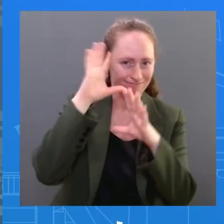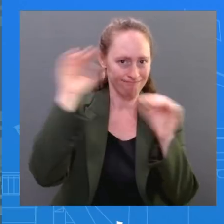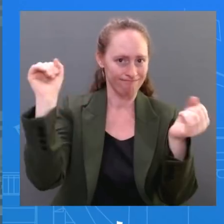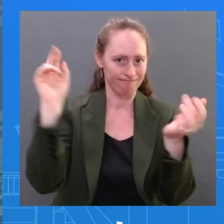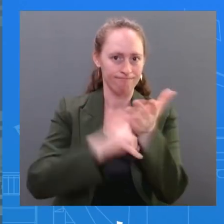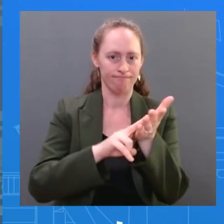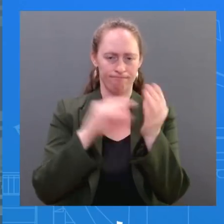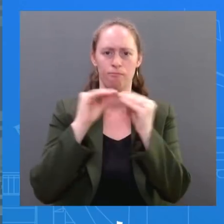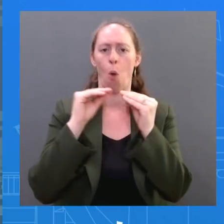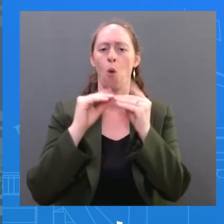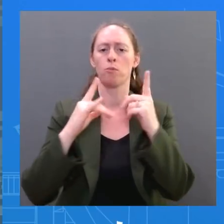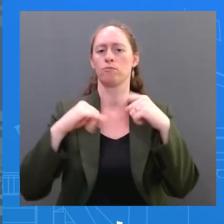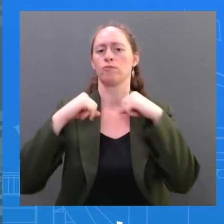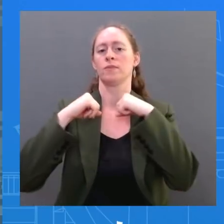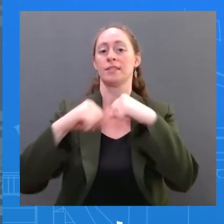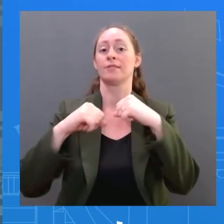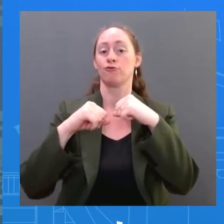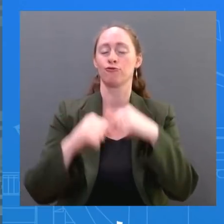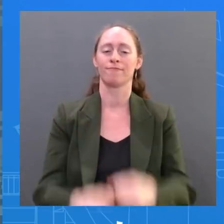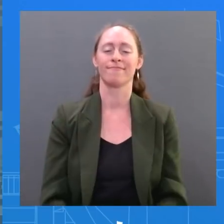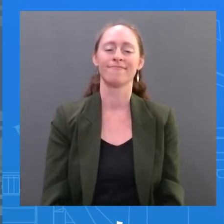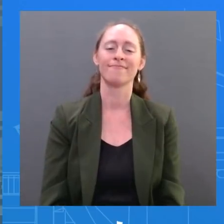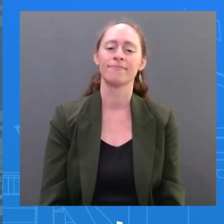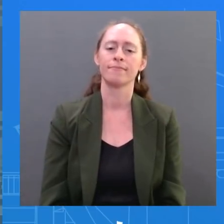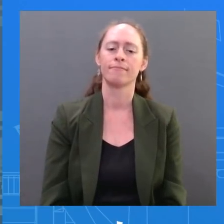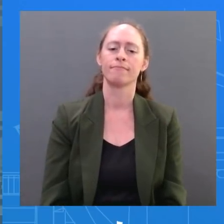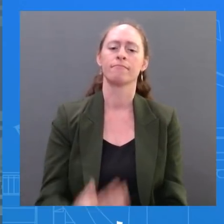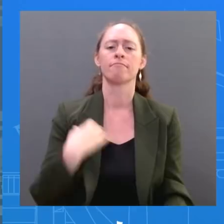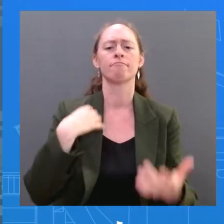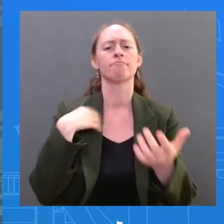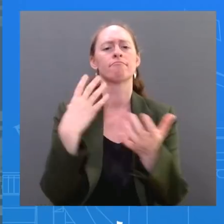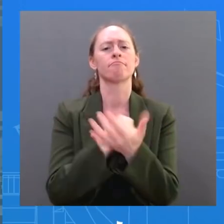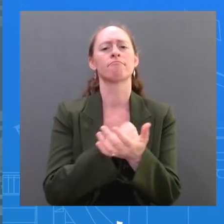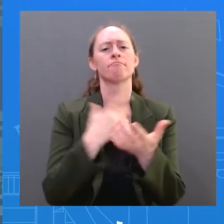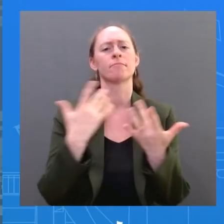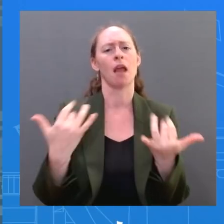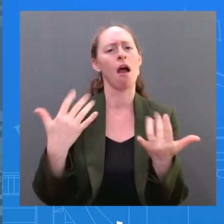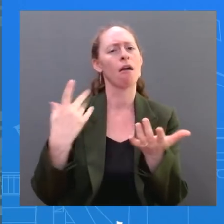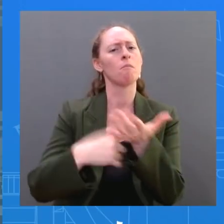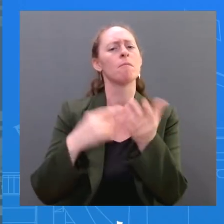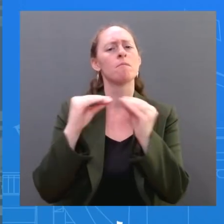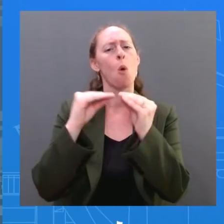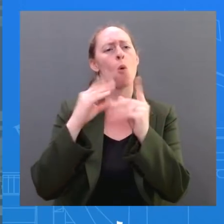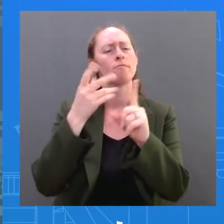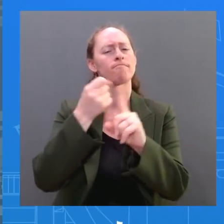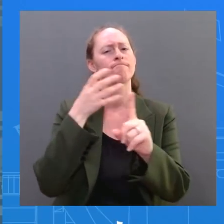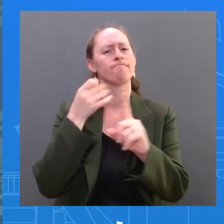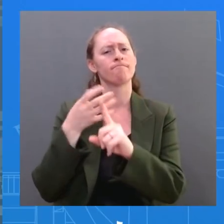what's in this executive order: It safeguards access to reproductive health services,